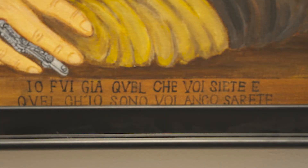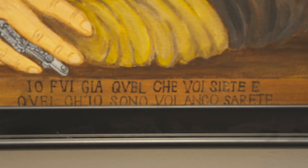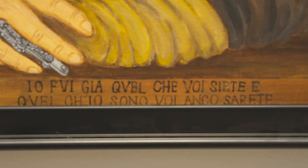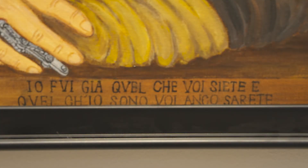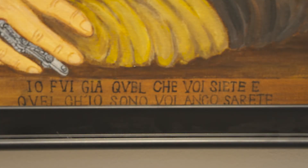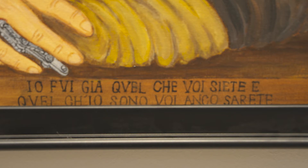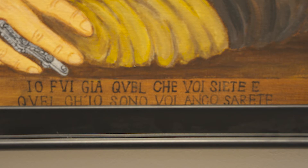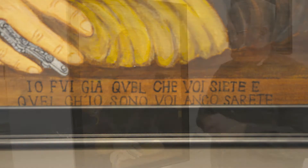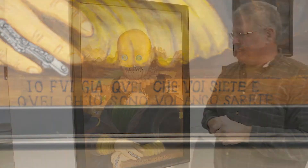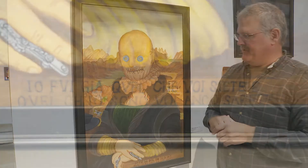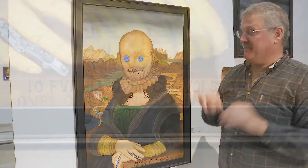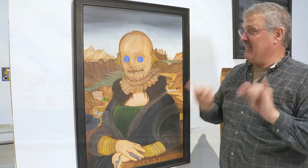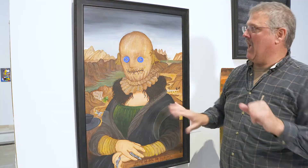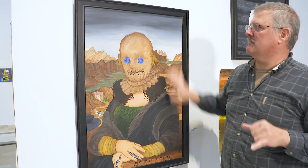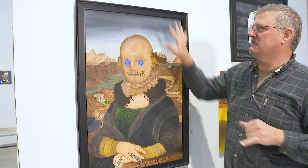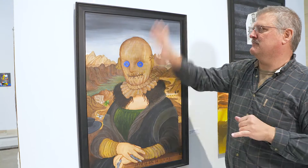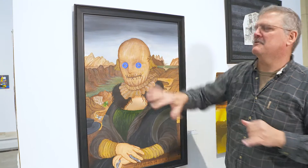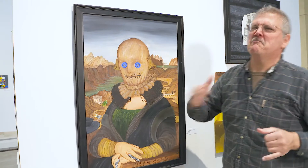This painting is a warning.